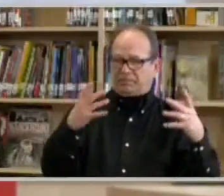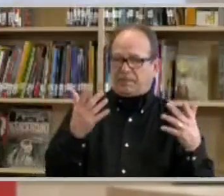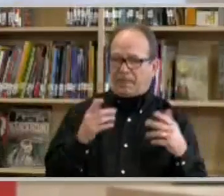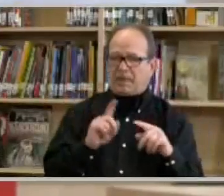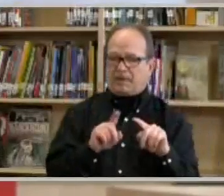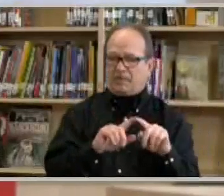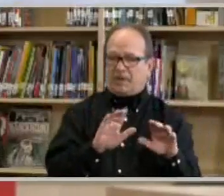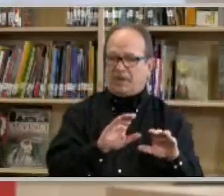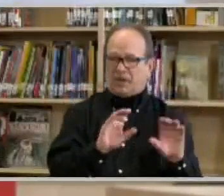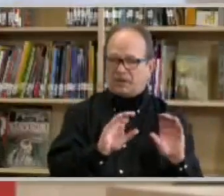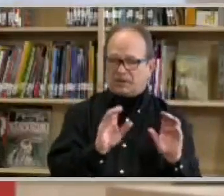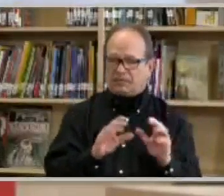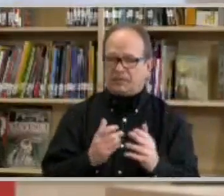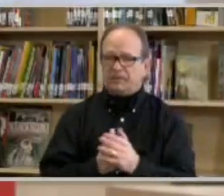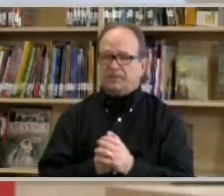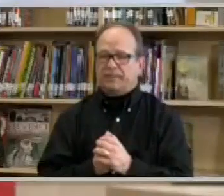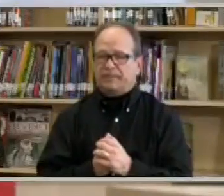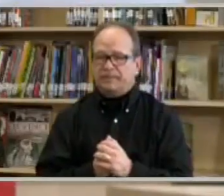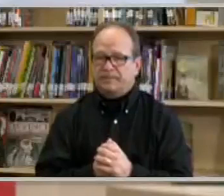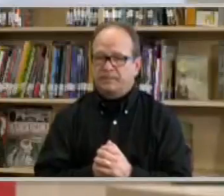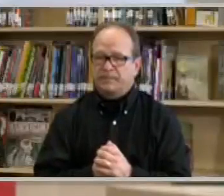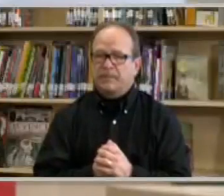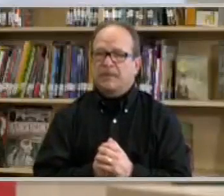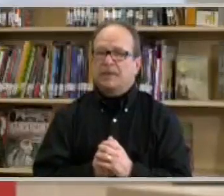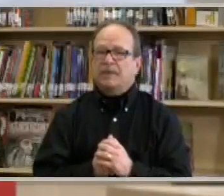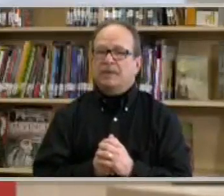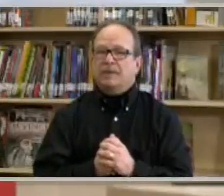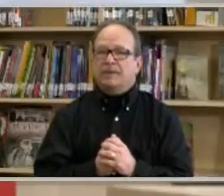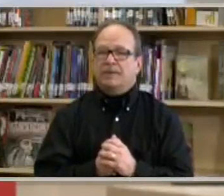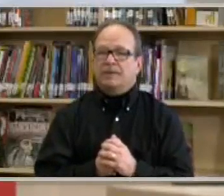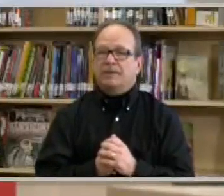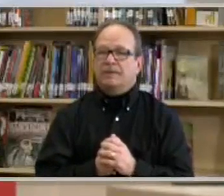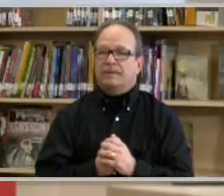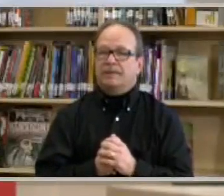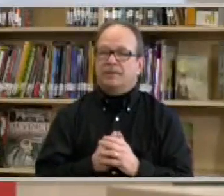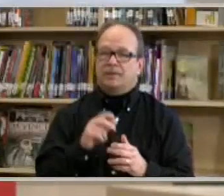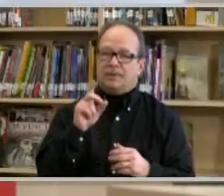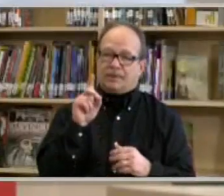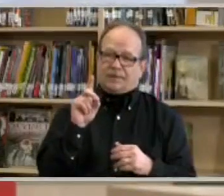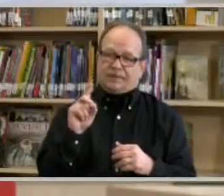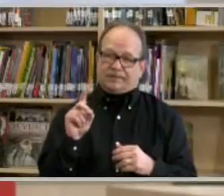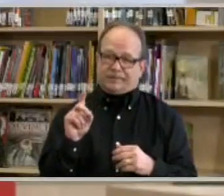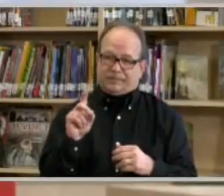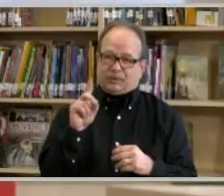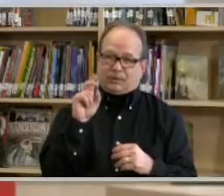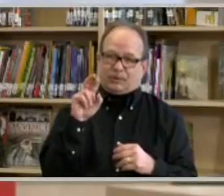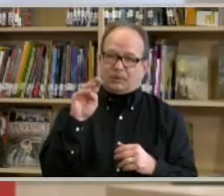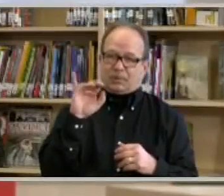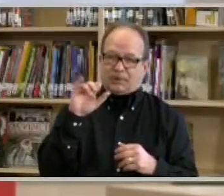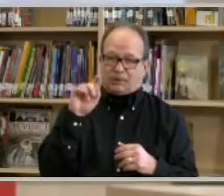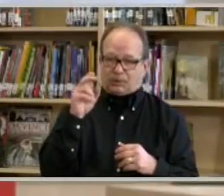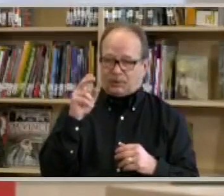GENERATE SOME ACTIVITIES, SO I'M CONSIDER JUST -- JUST KIND OF